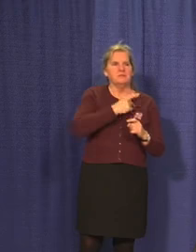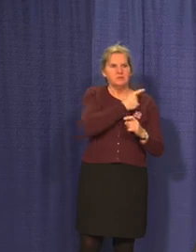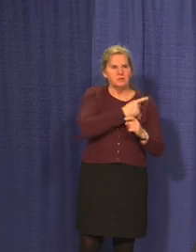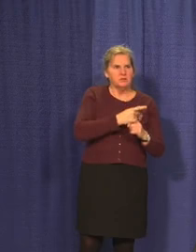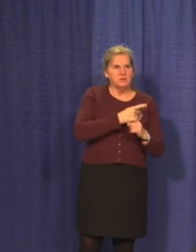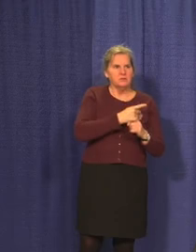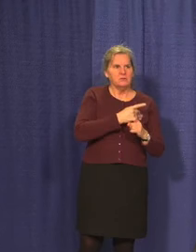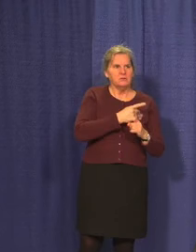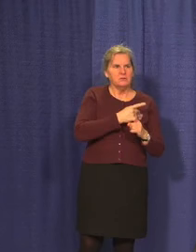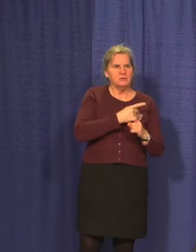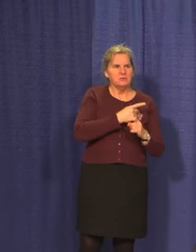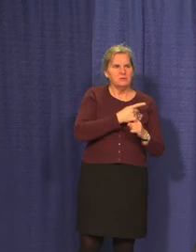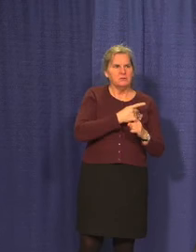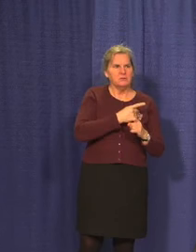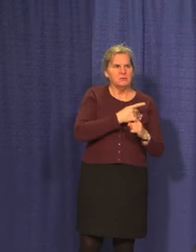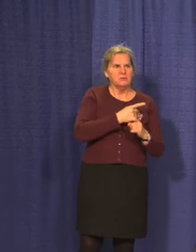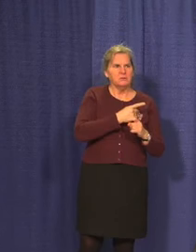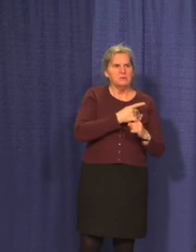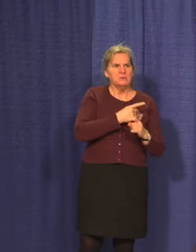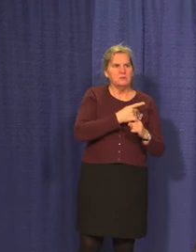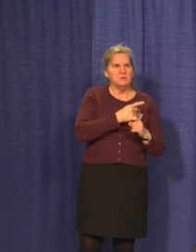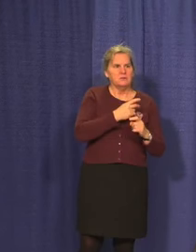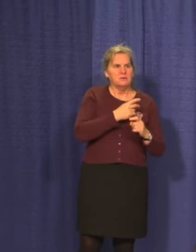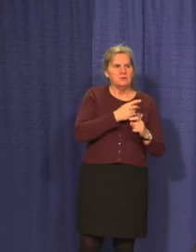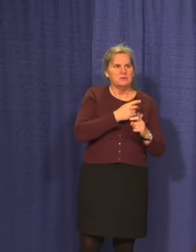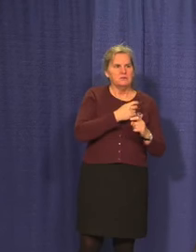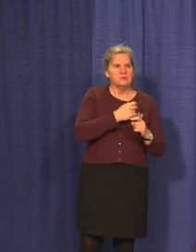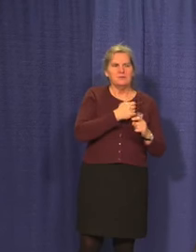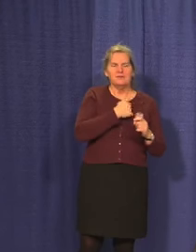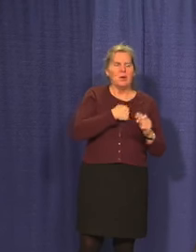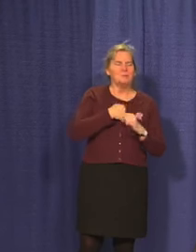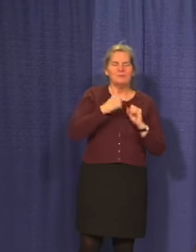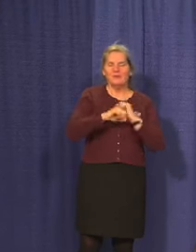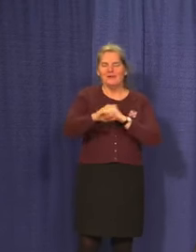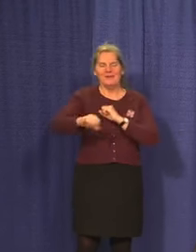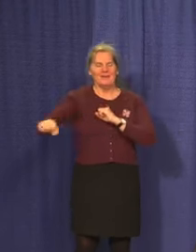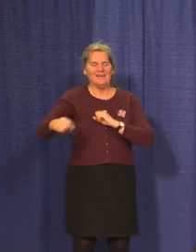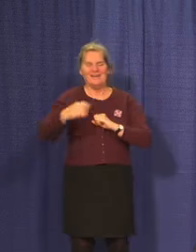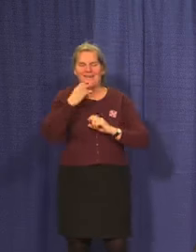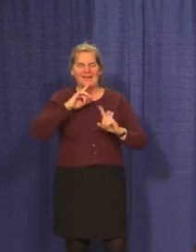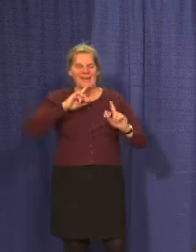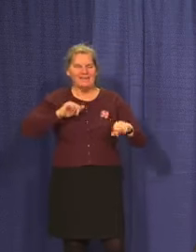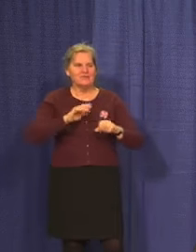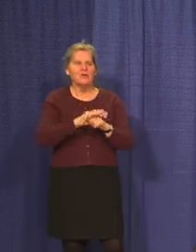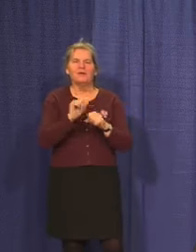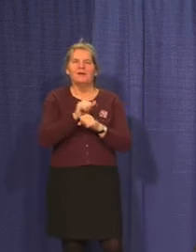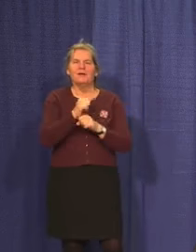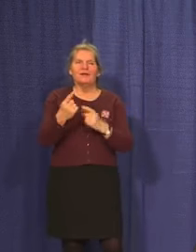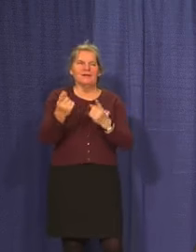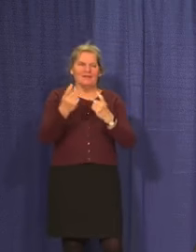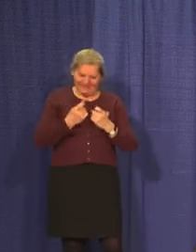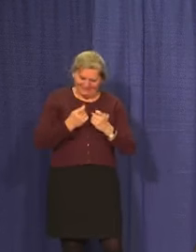THERE WAS THE BIT ABOUT COMMUNITY SPREAD... SORRY, YES. THIS IS A LONG ANSWER.